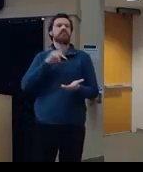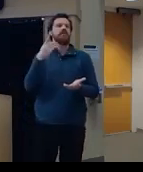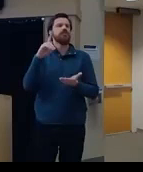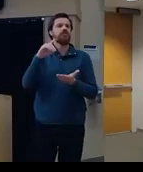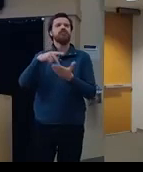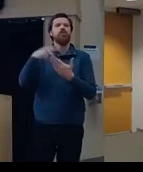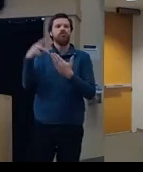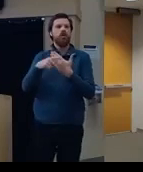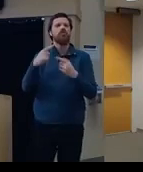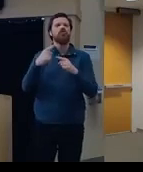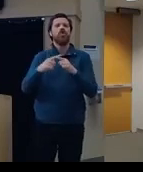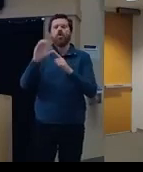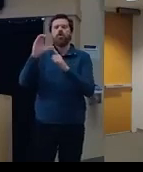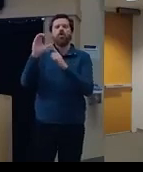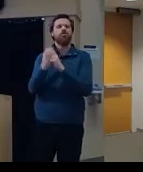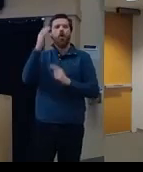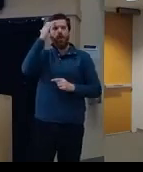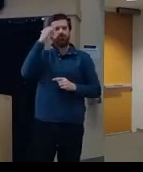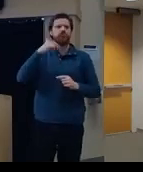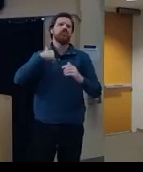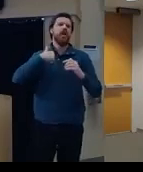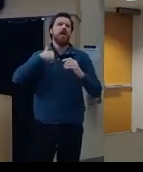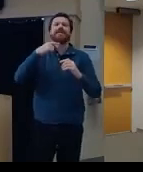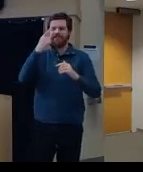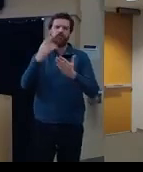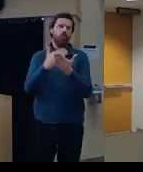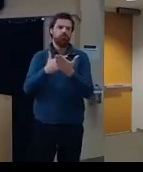called cultural awareness and I tell them at the beginning of the course I'm not trying to change